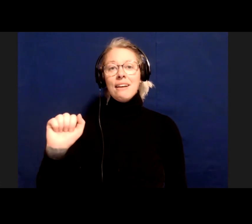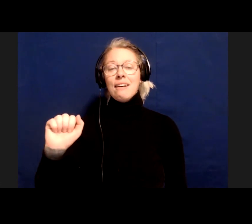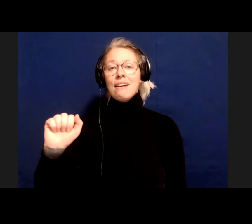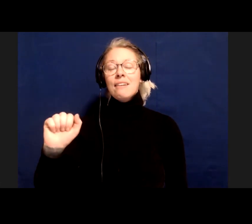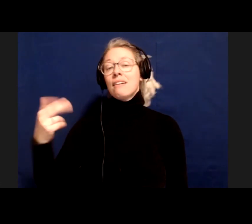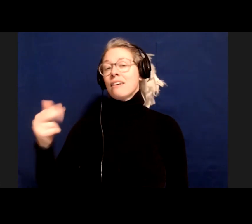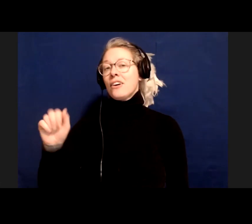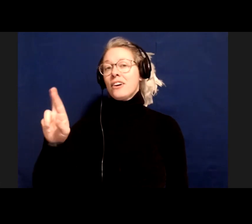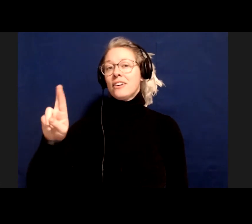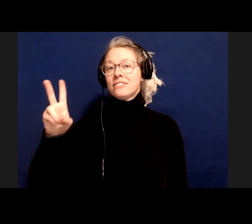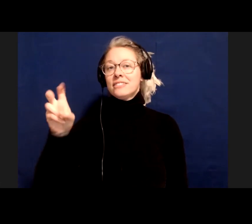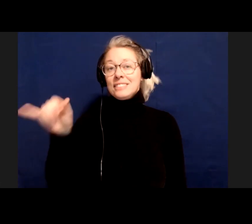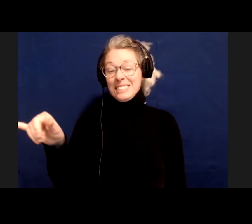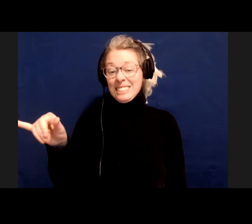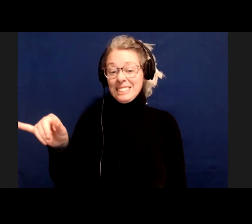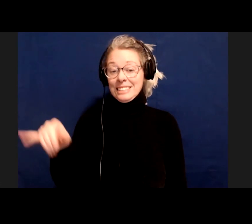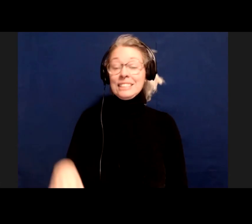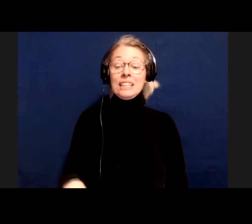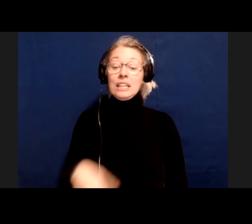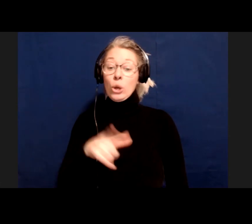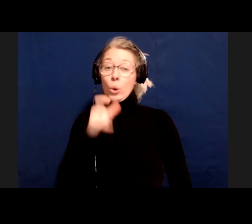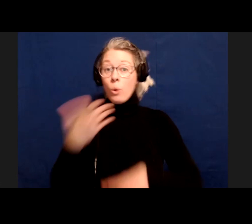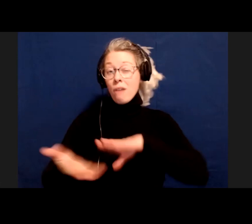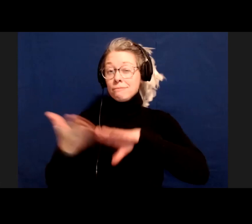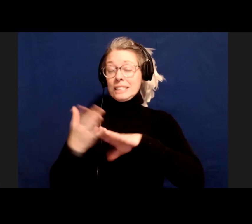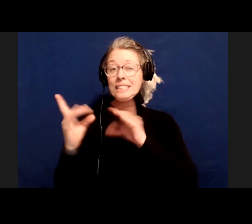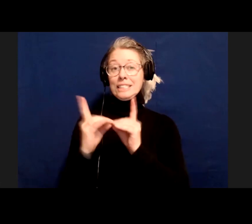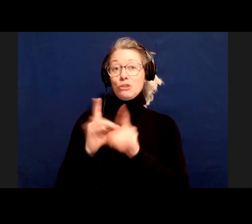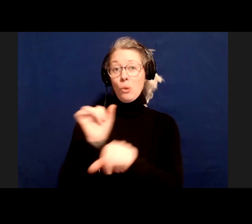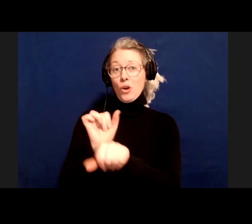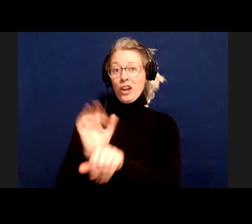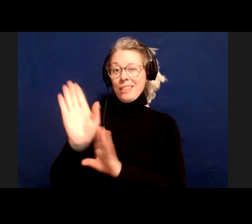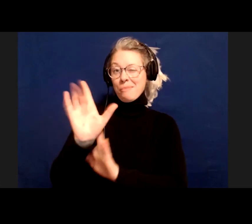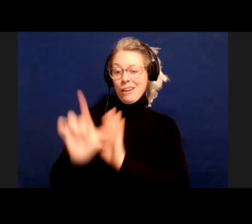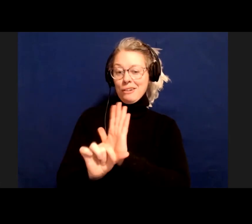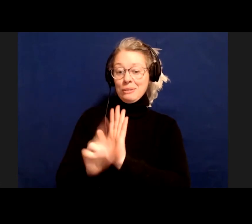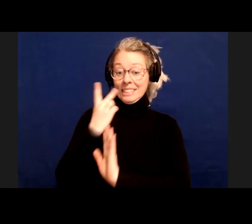that says virtual town hall, that's Savanna. There's a person behind that screen who's